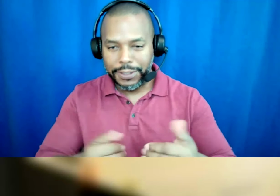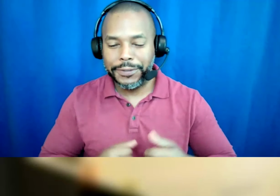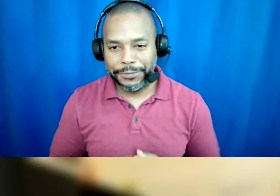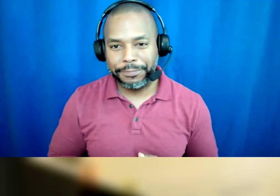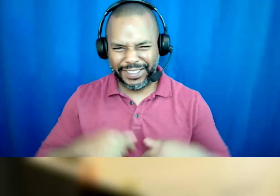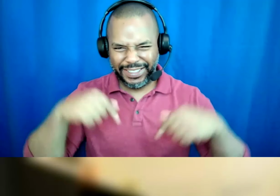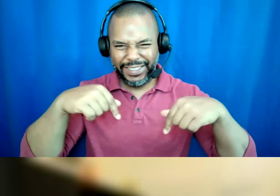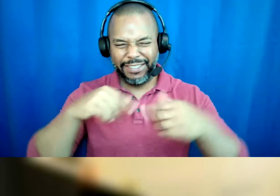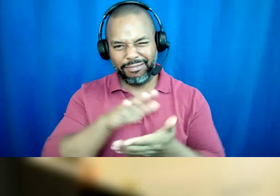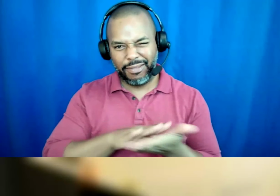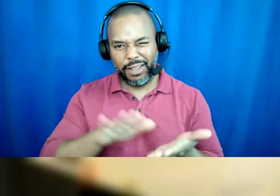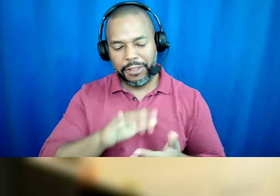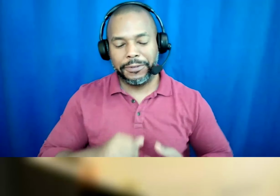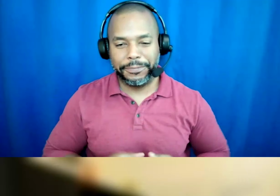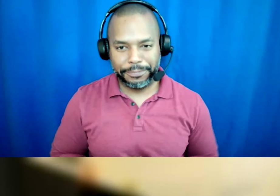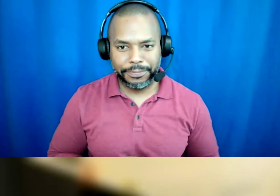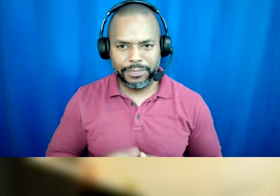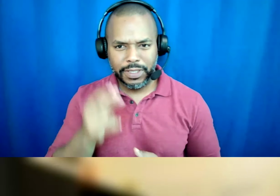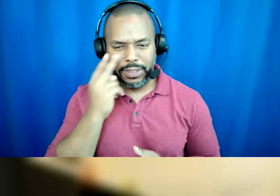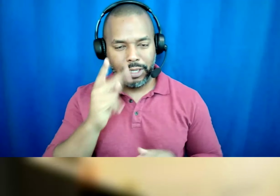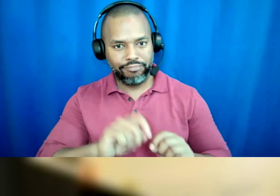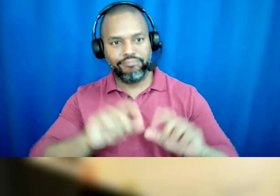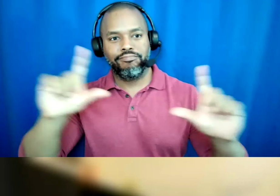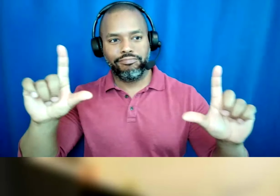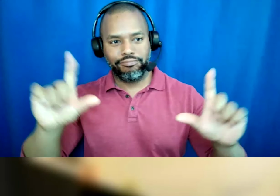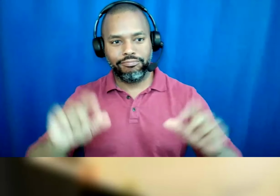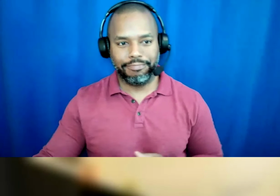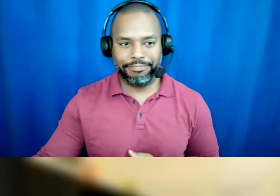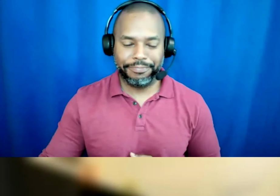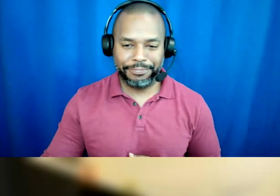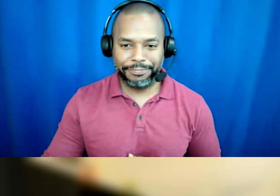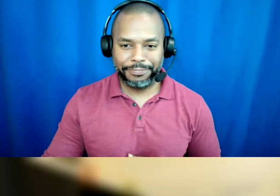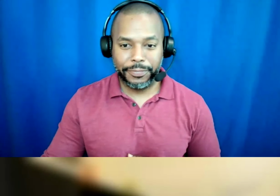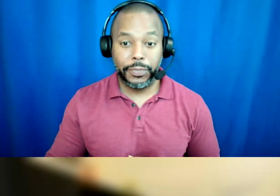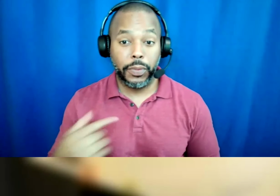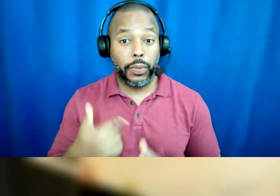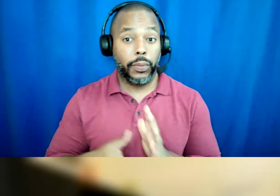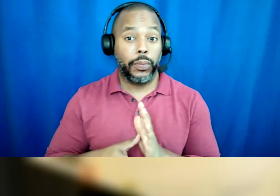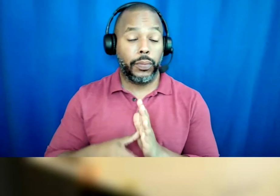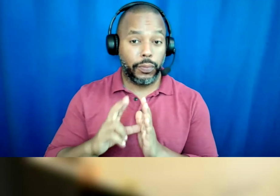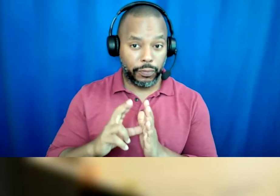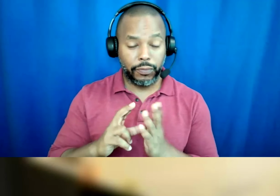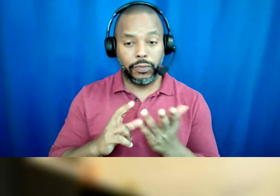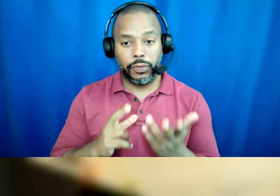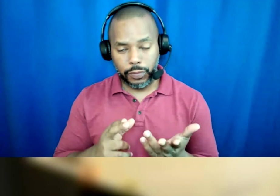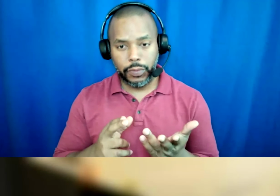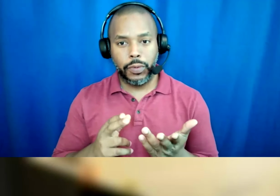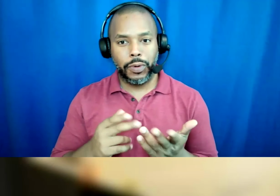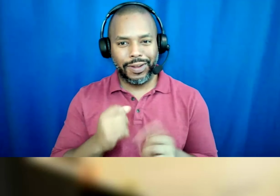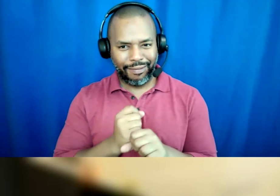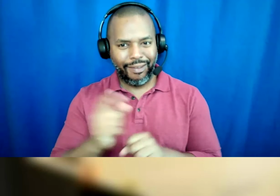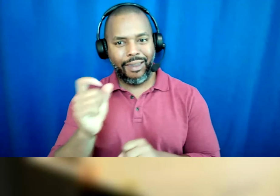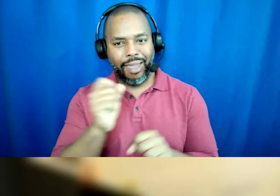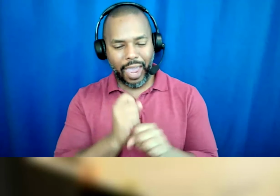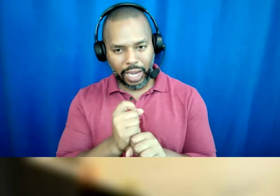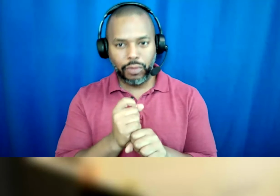As seen in the title slide, we're going to cover some of the components of the annual unit planning, resource